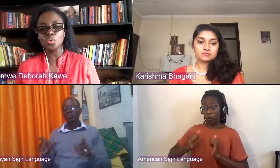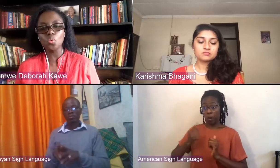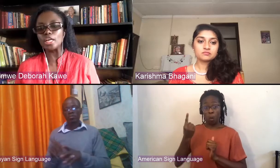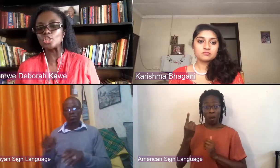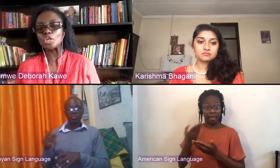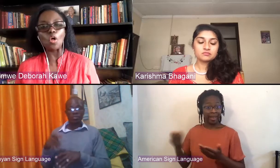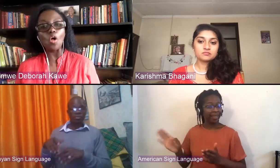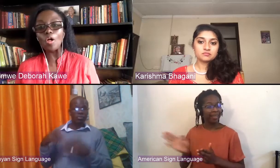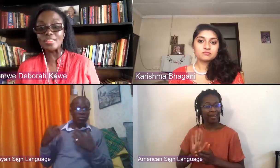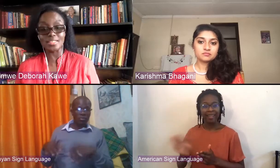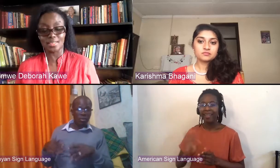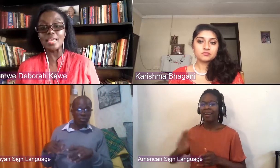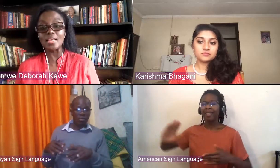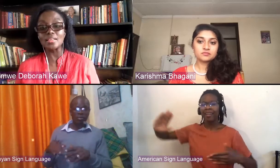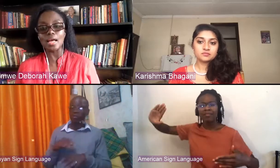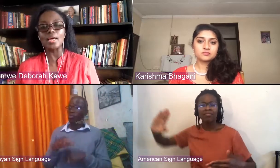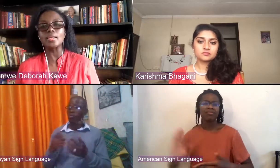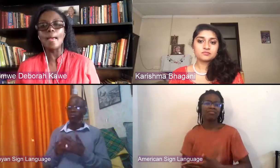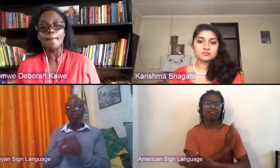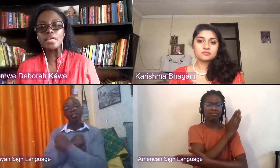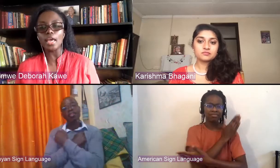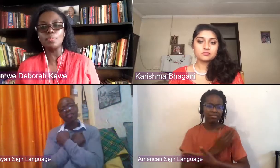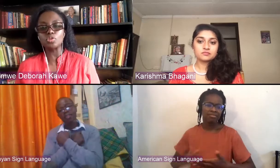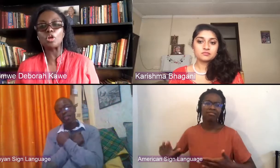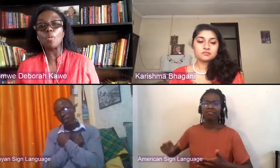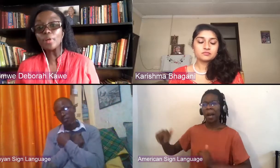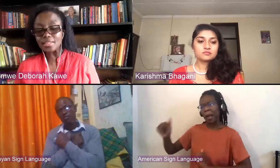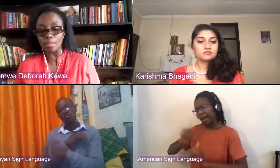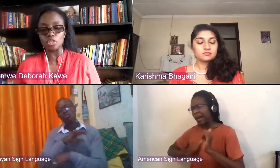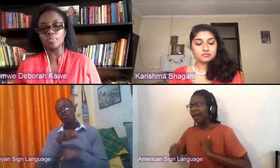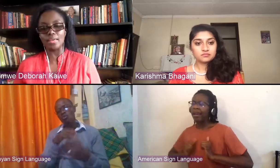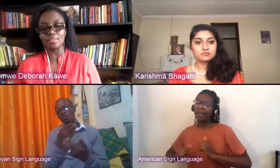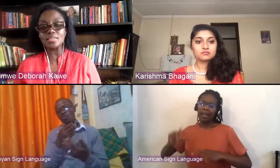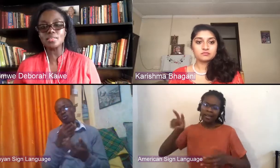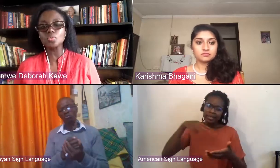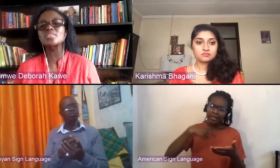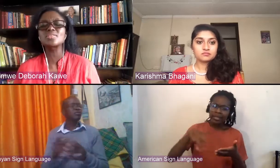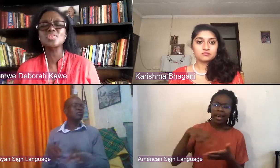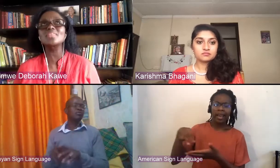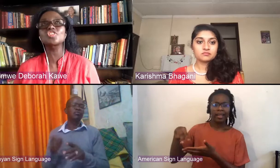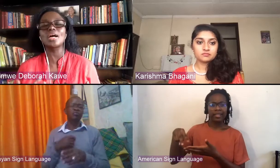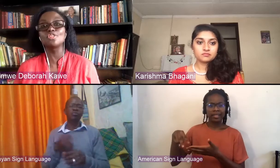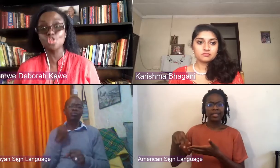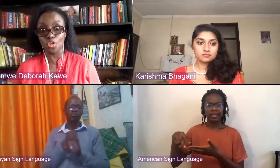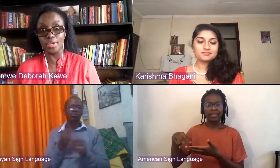who were doing all these things and being able to incorporate them into my thesis was such a joy.